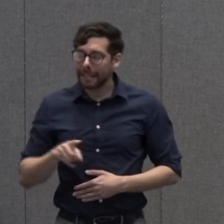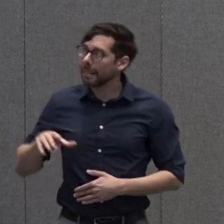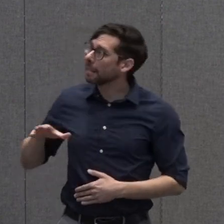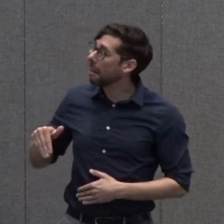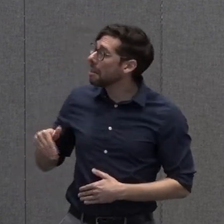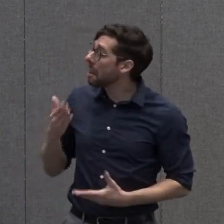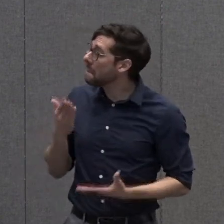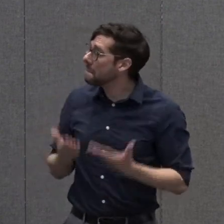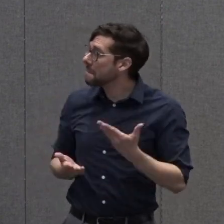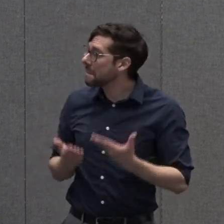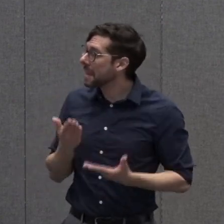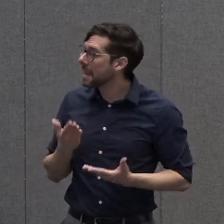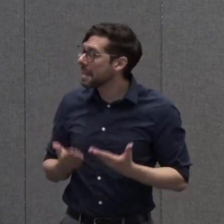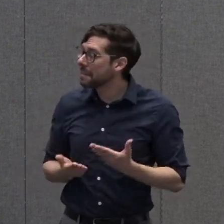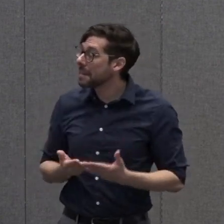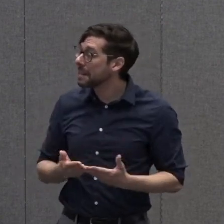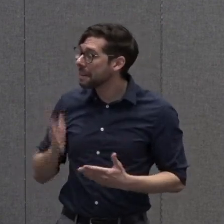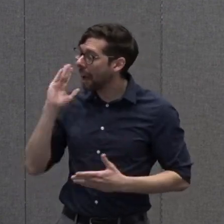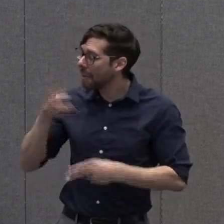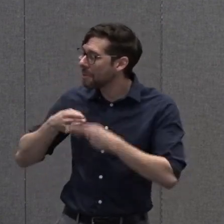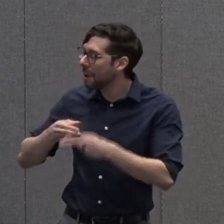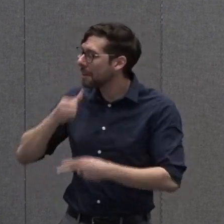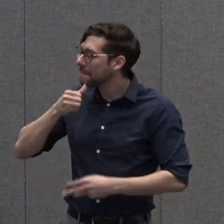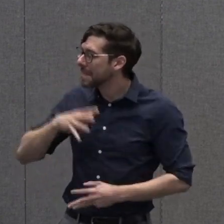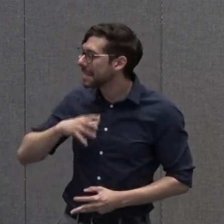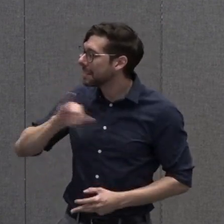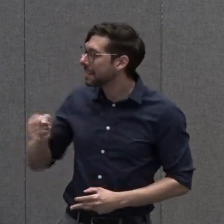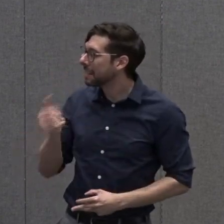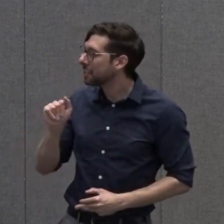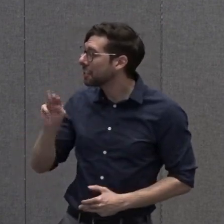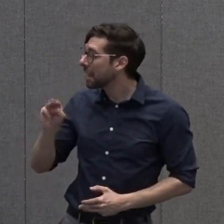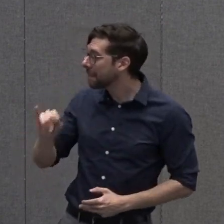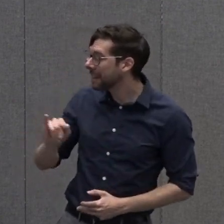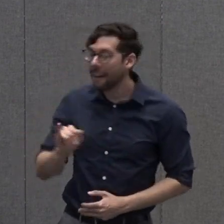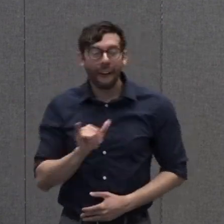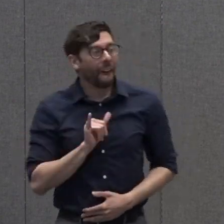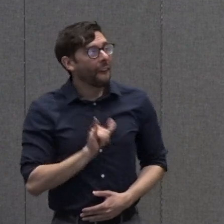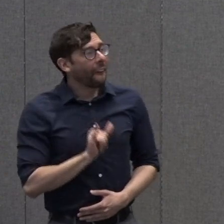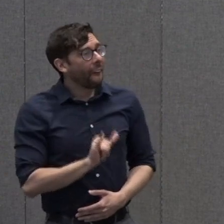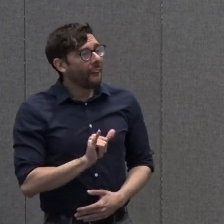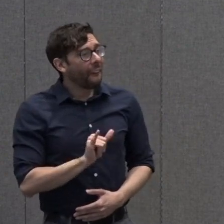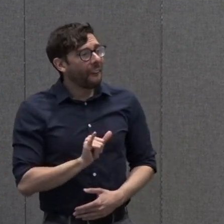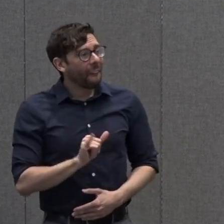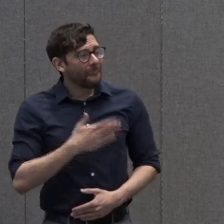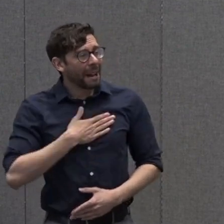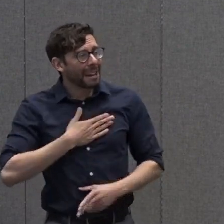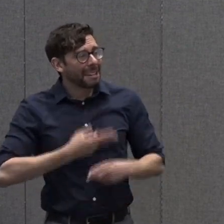Okay, aw, I will have a snake named after me. I love her, I think she's just beautiful.